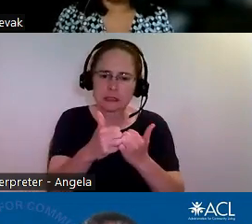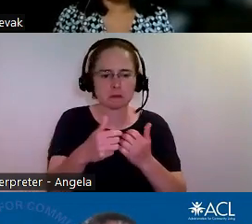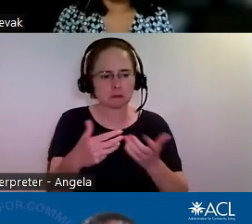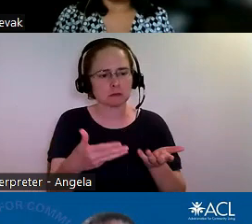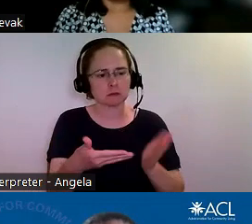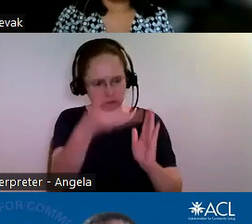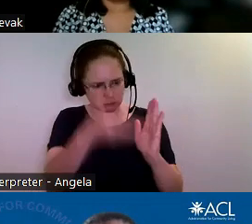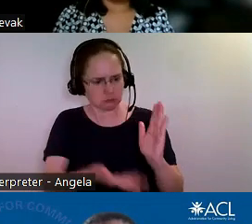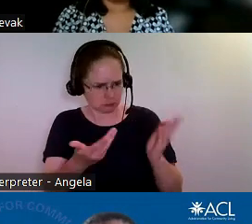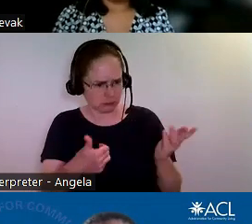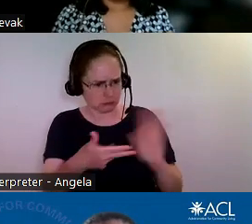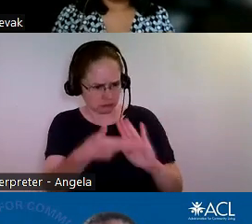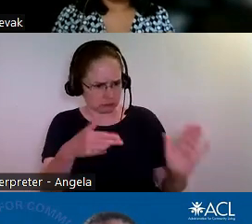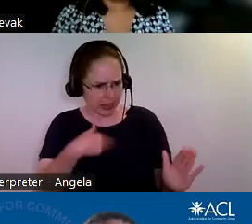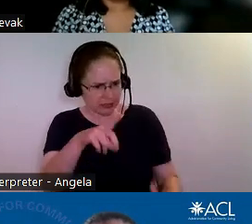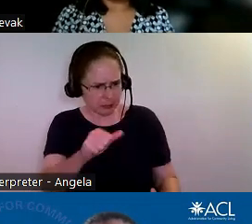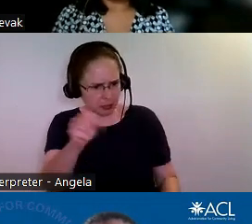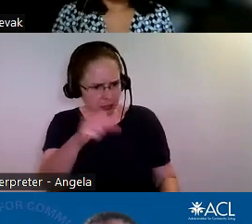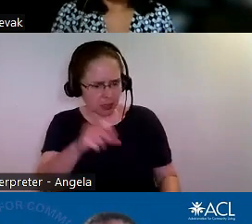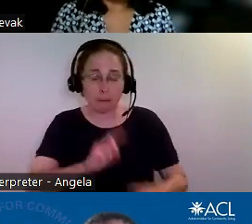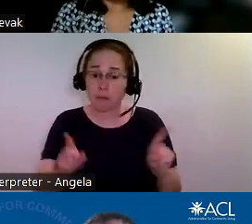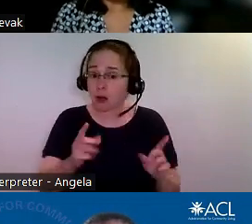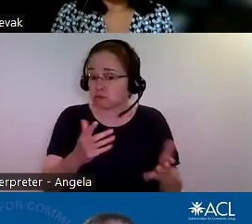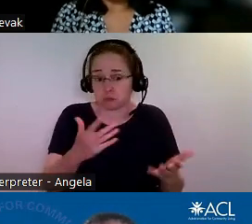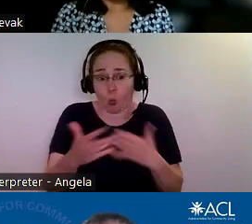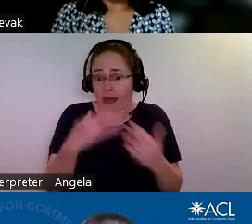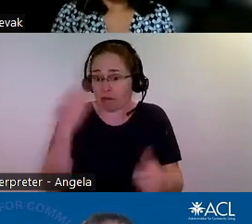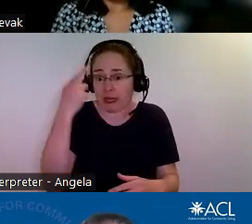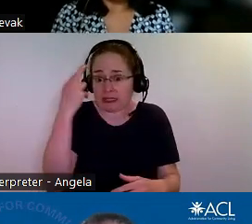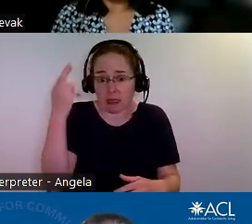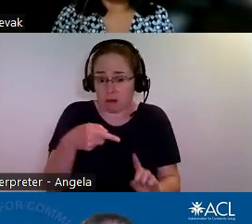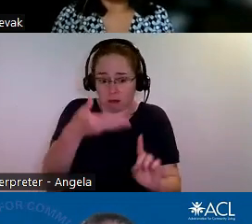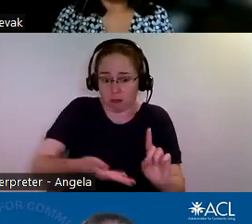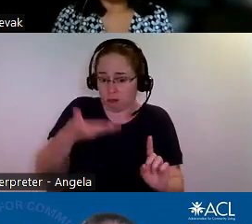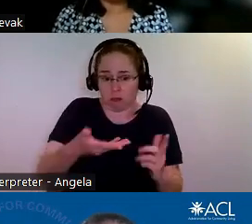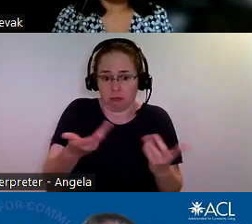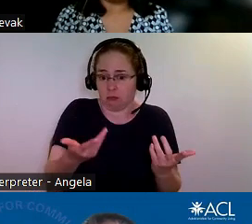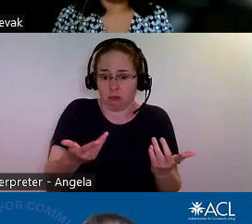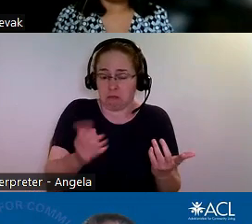a disability, but that, for a variety of reasons, they, that varied. You know, they did not identify